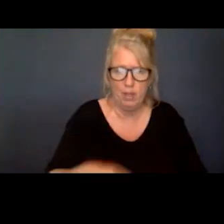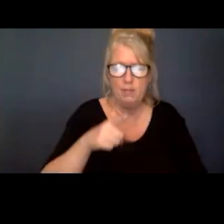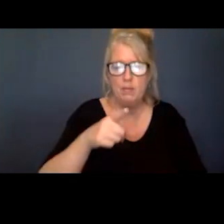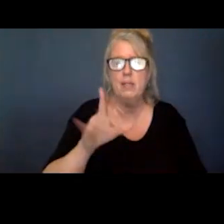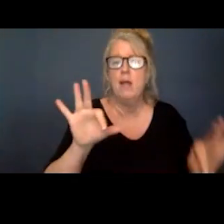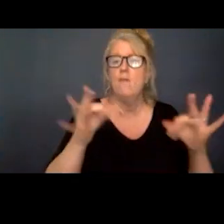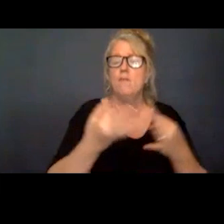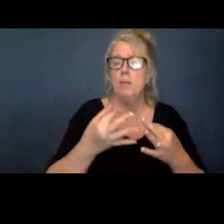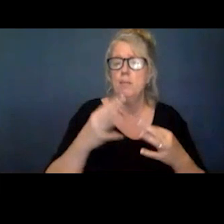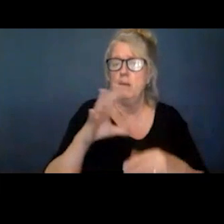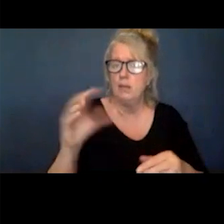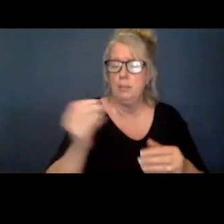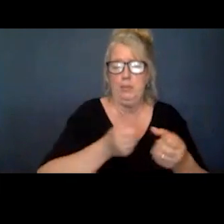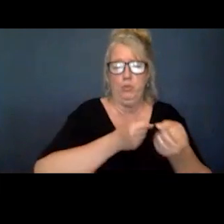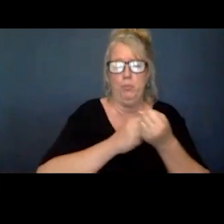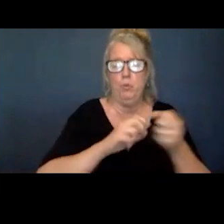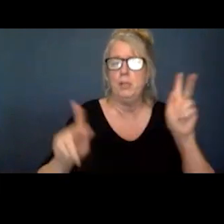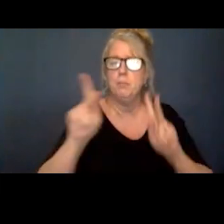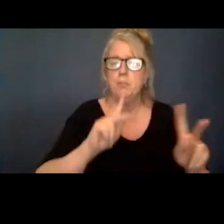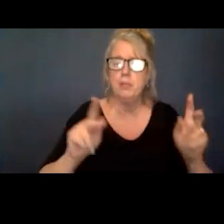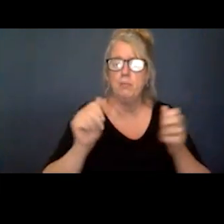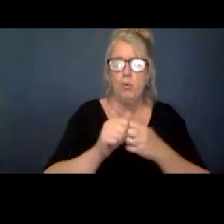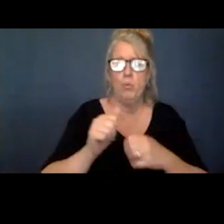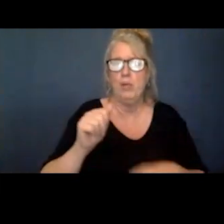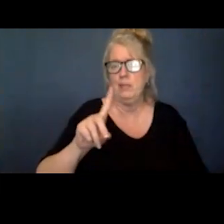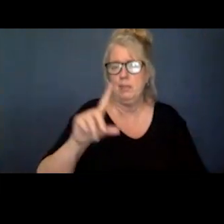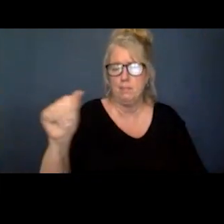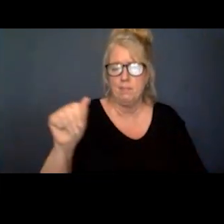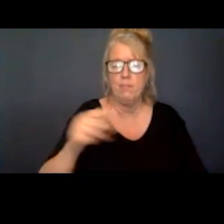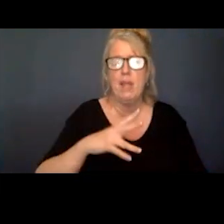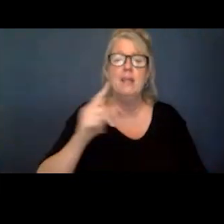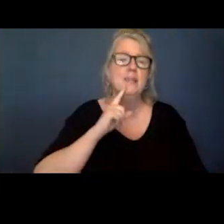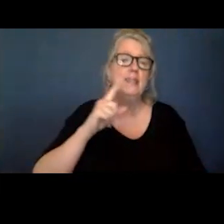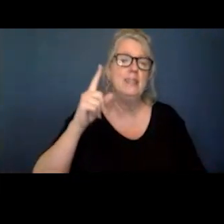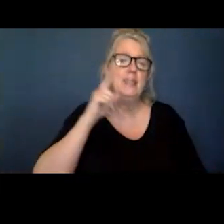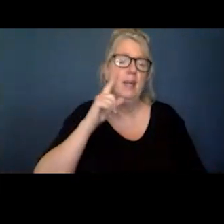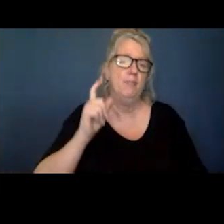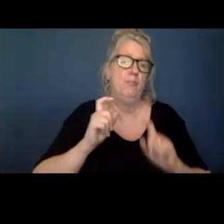companies supporting people with disabilities and a diff grantee, makes it easy for employers